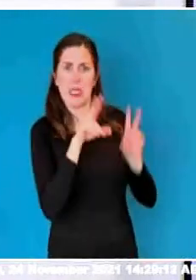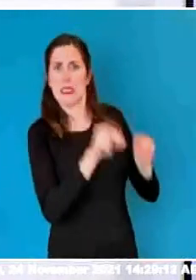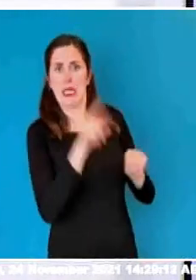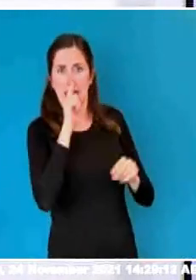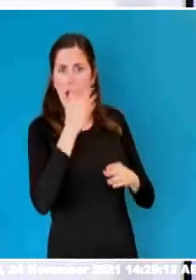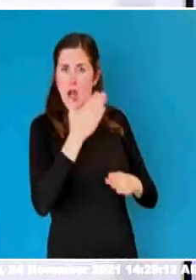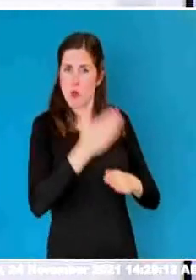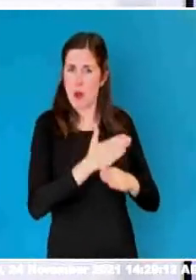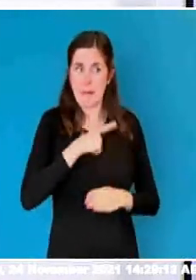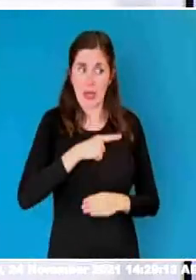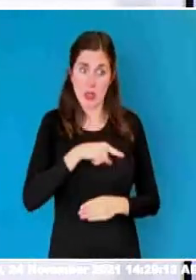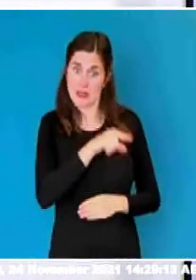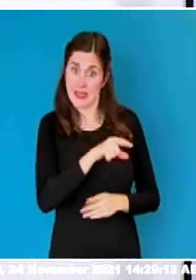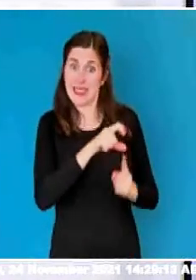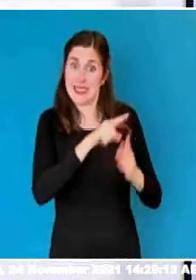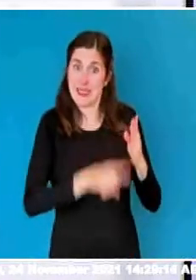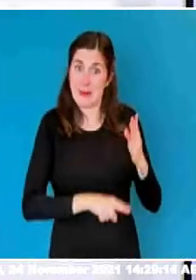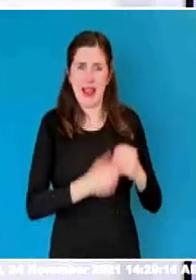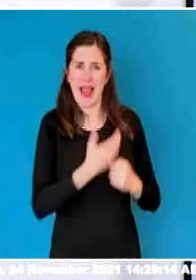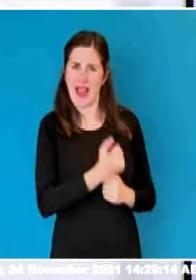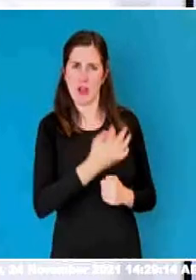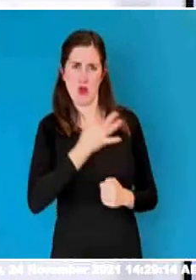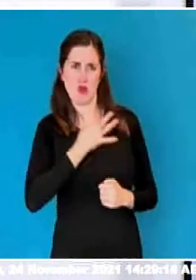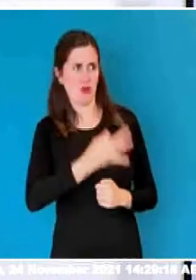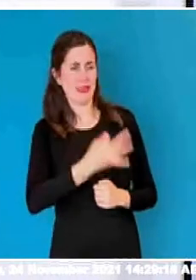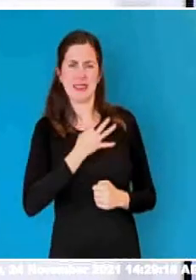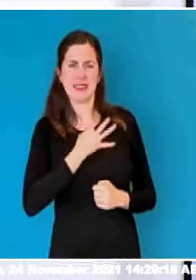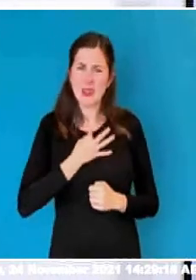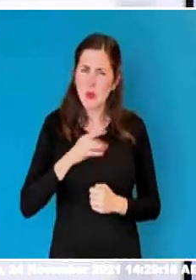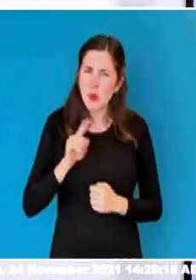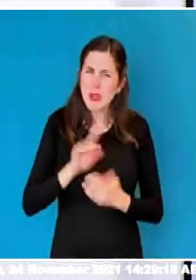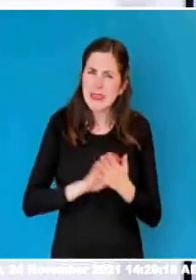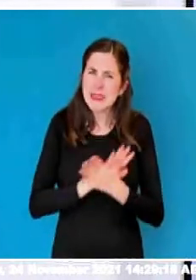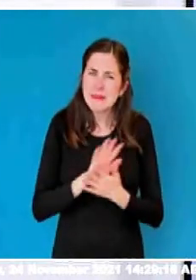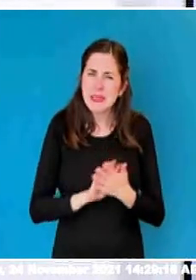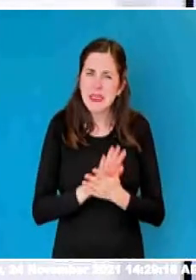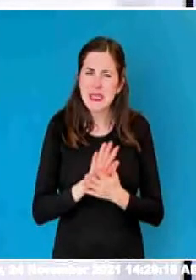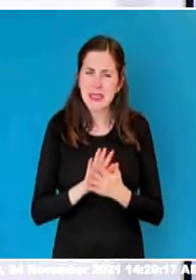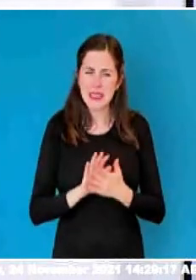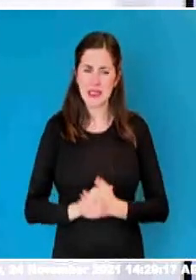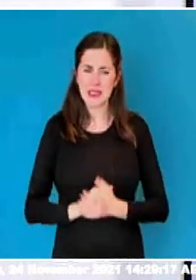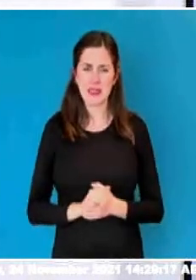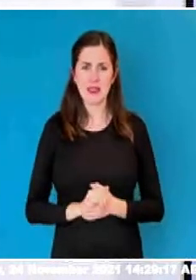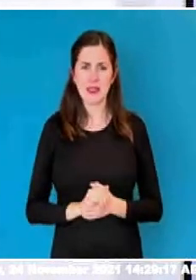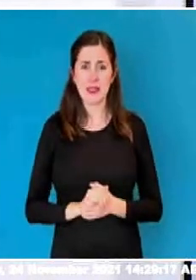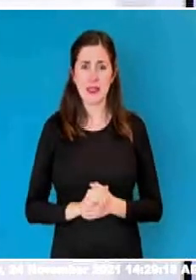What does that mean? There are double negatives in there. I'm going to say, is there a double negative officer within your organisation?